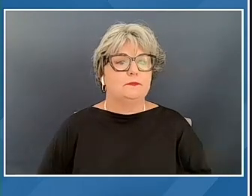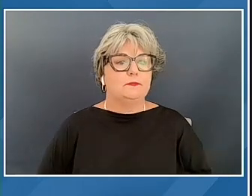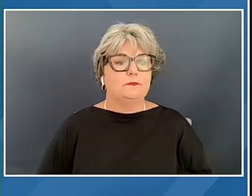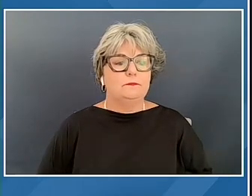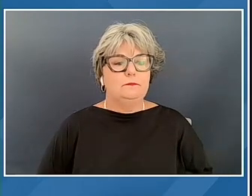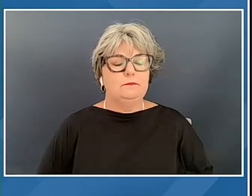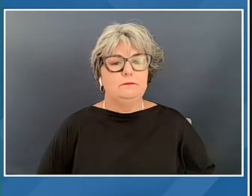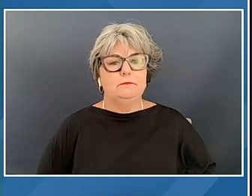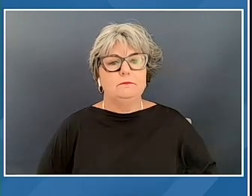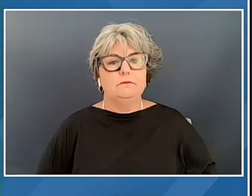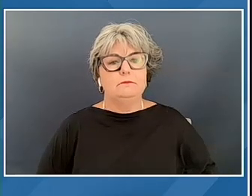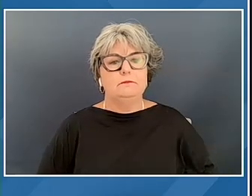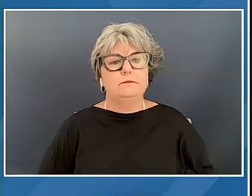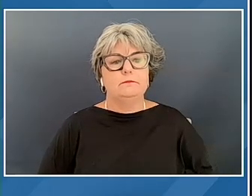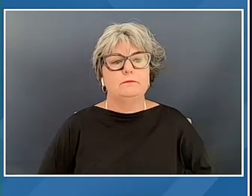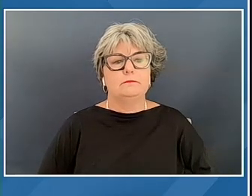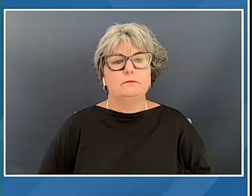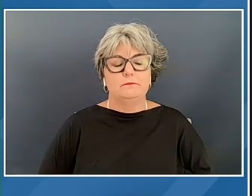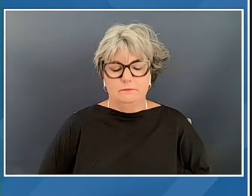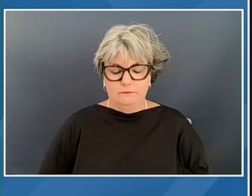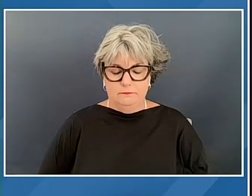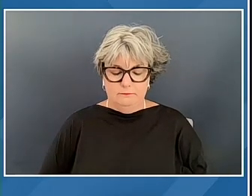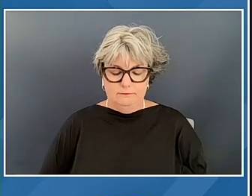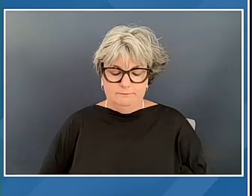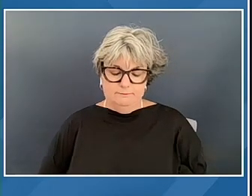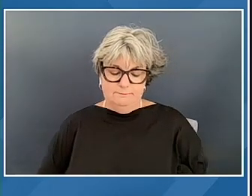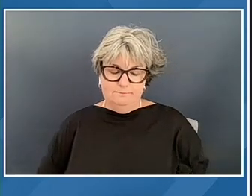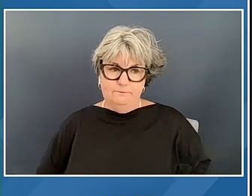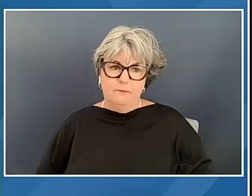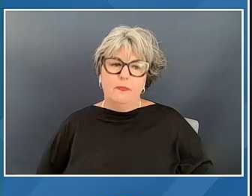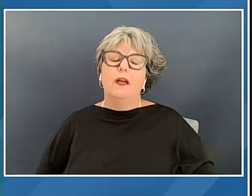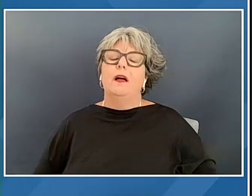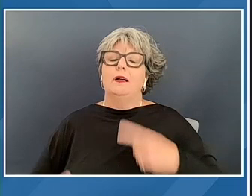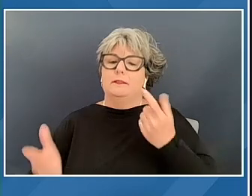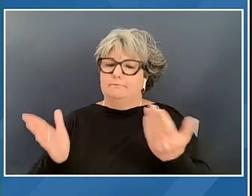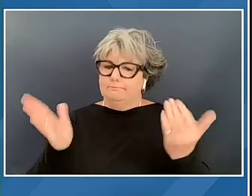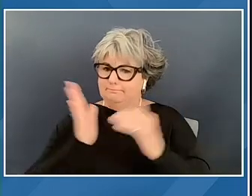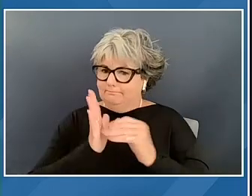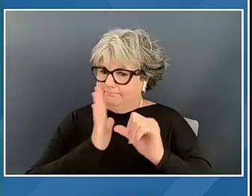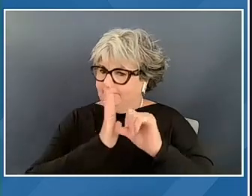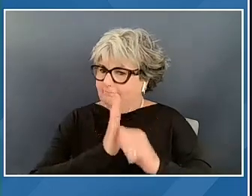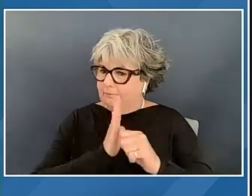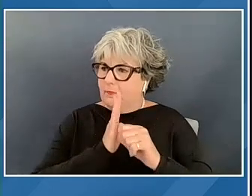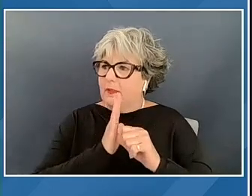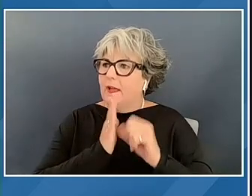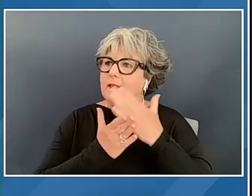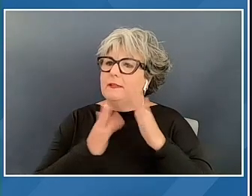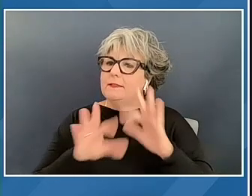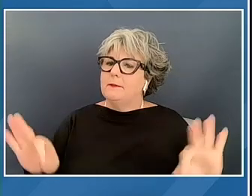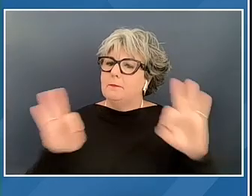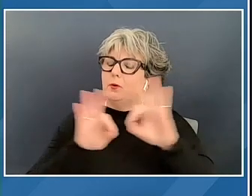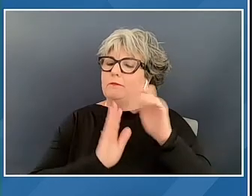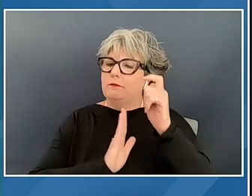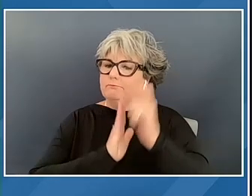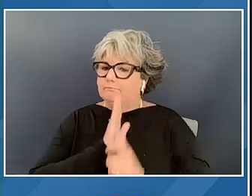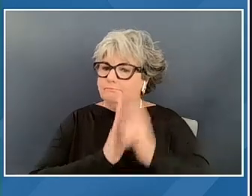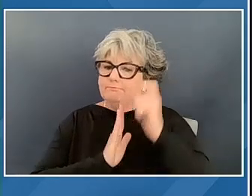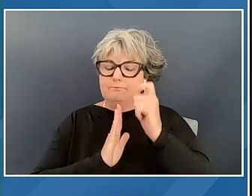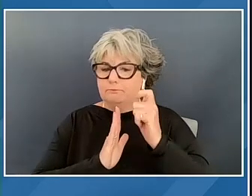I want to echo the calls for automation. I think that that's a really important piece here, whichever way the Department decides to go.